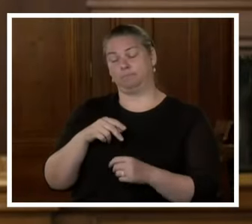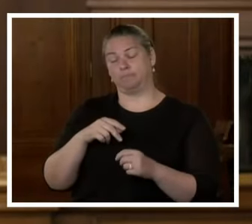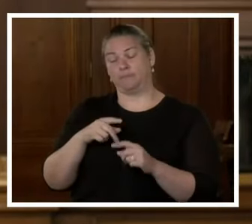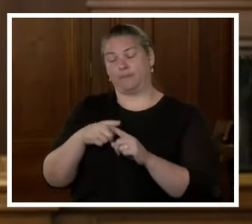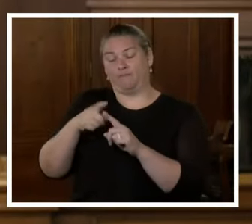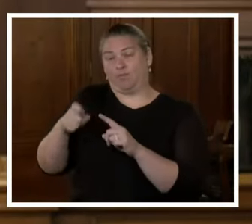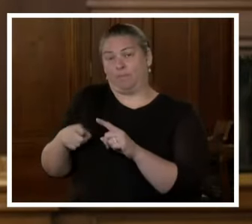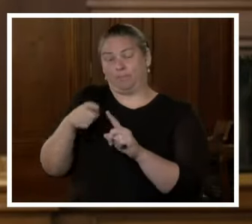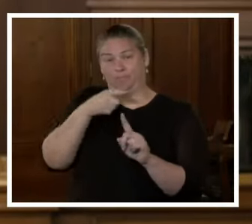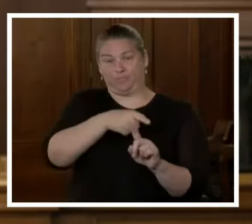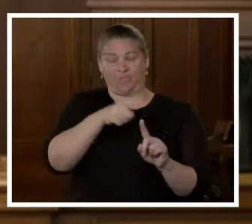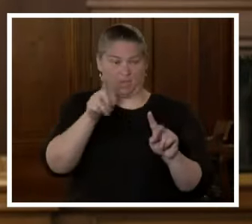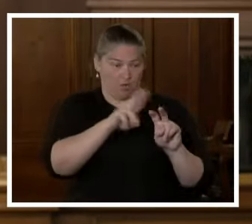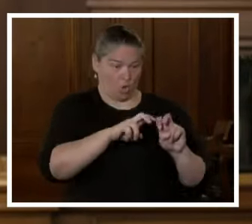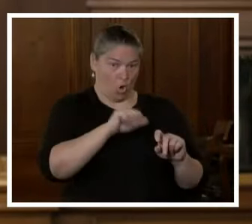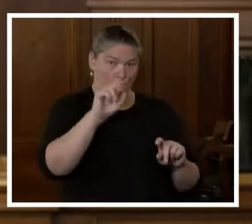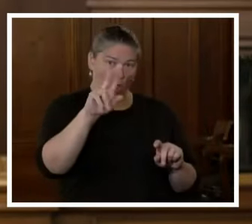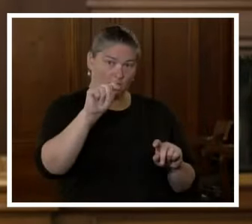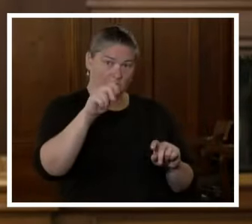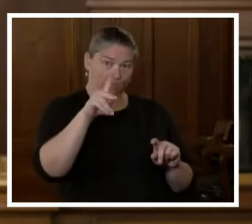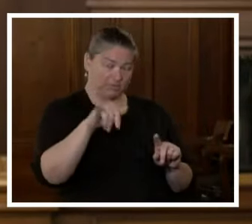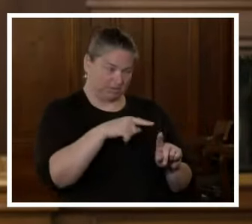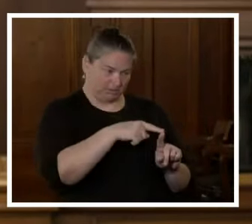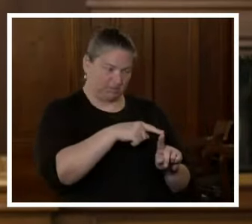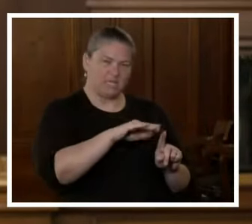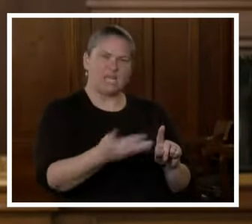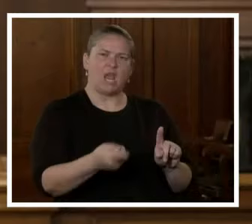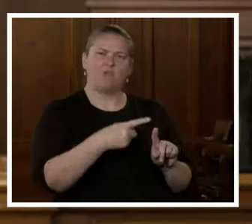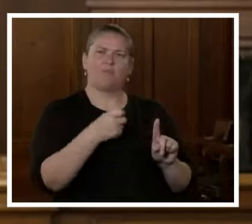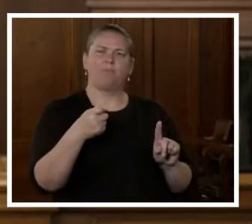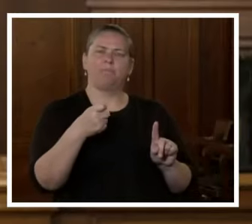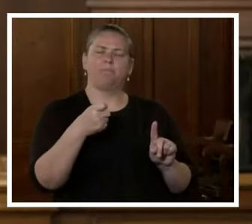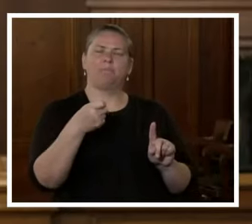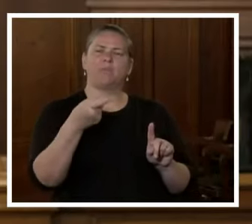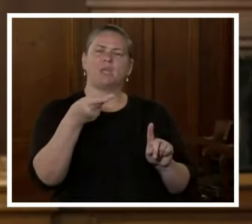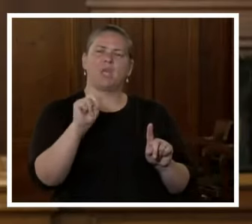WE HAVE RECOVERED FROM THE SCENE